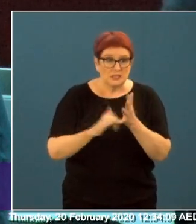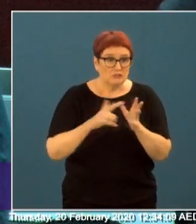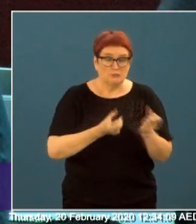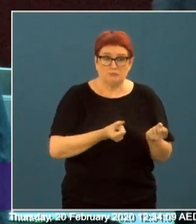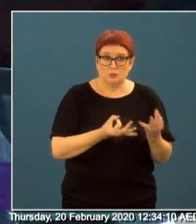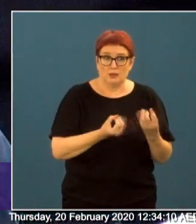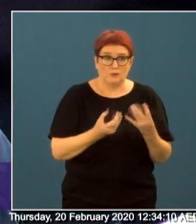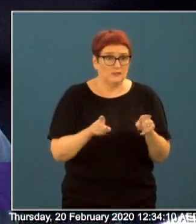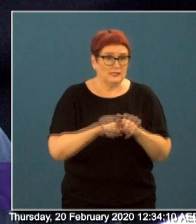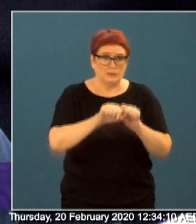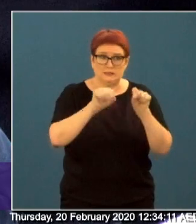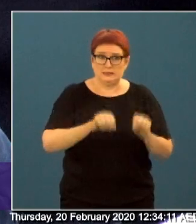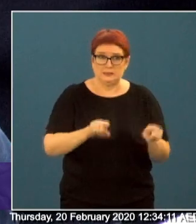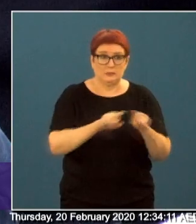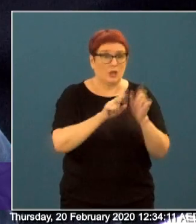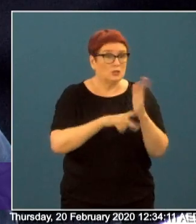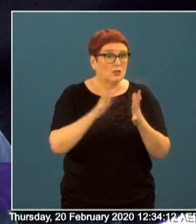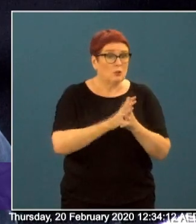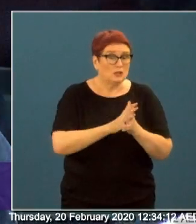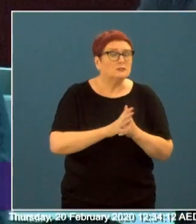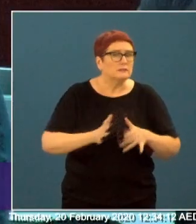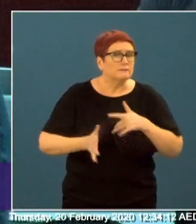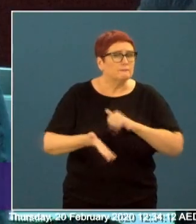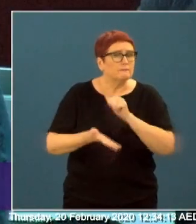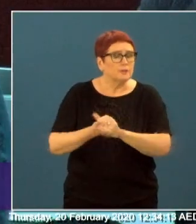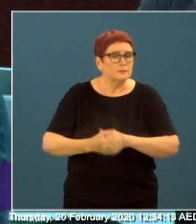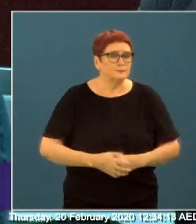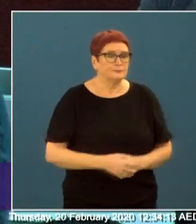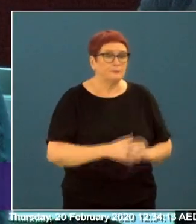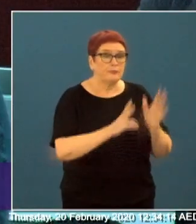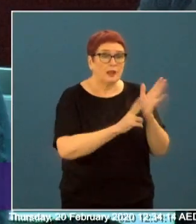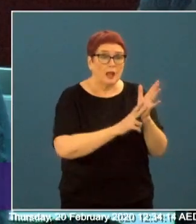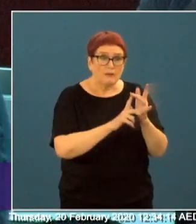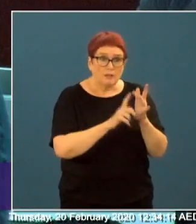To my knowledge, that's correct. And in Victoria, the Disability Services Commissioner